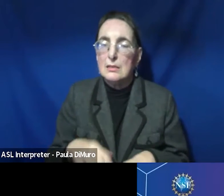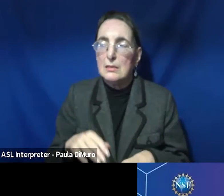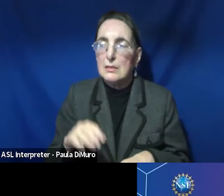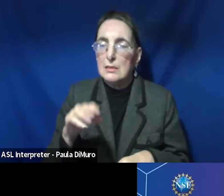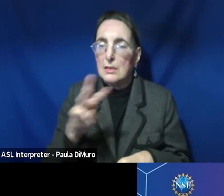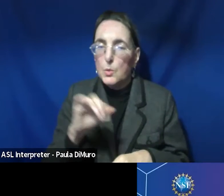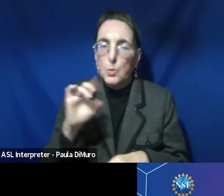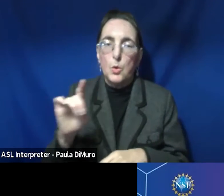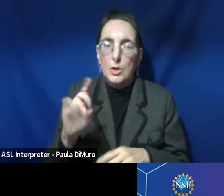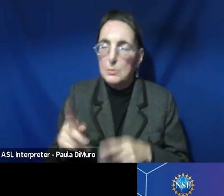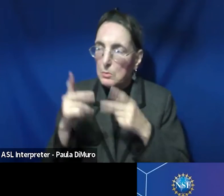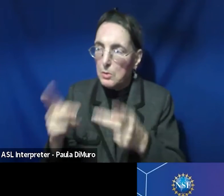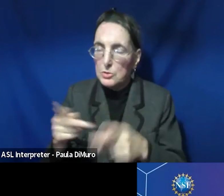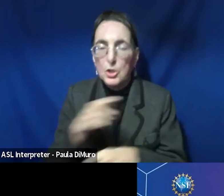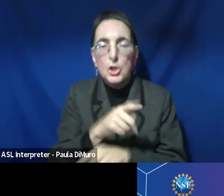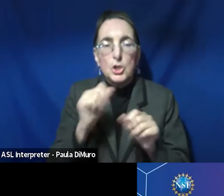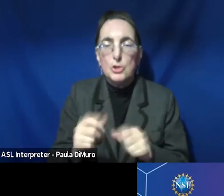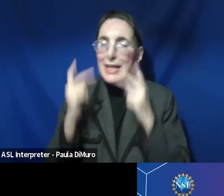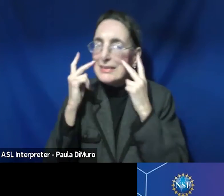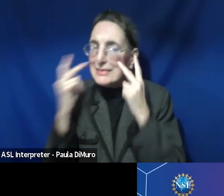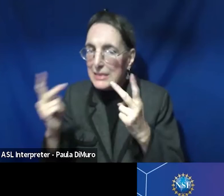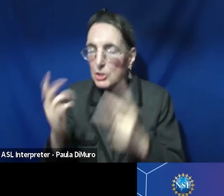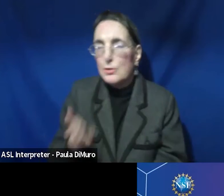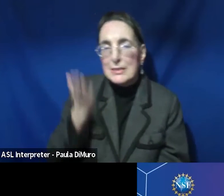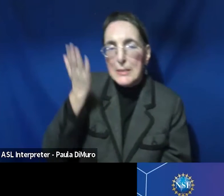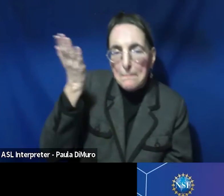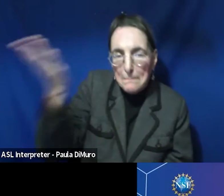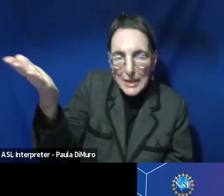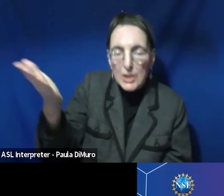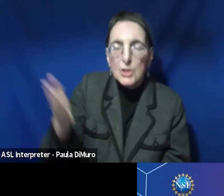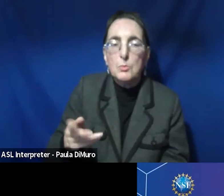Stephanie Yee: So you can see your submitted proposal in Research.gov